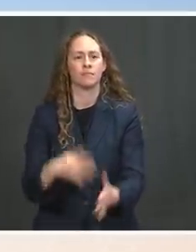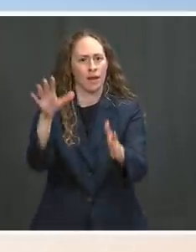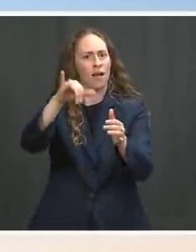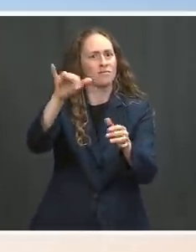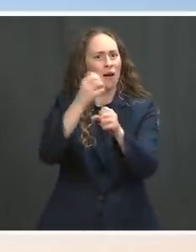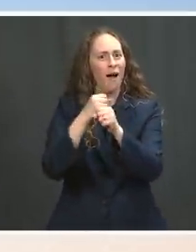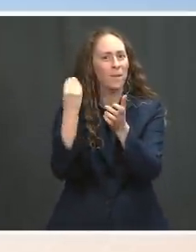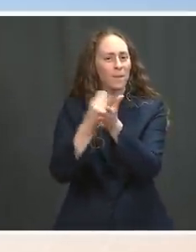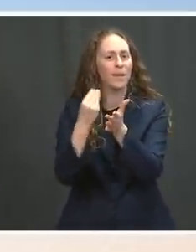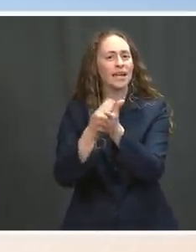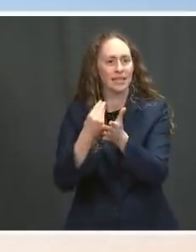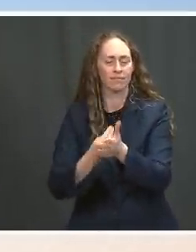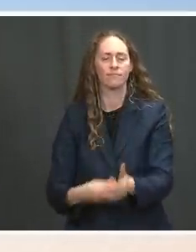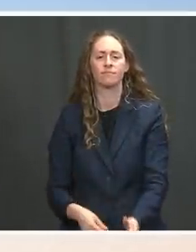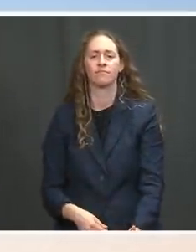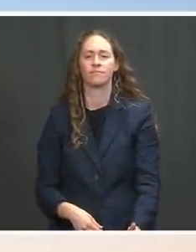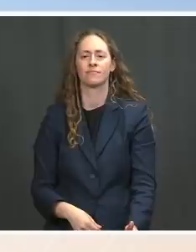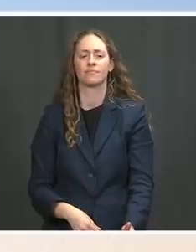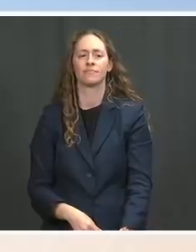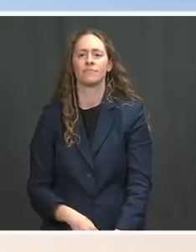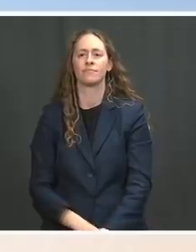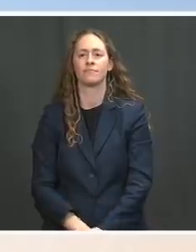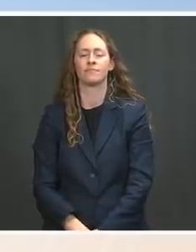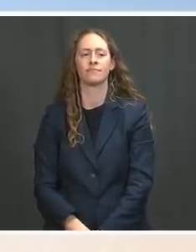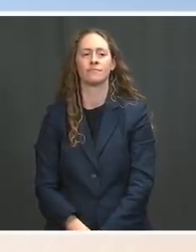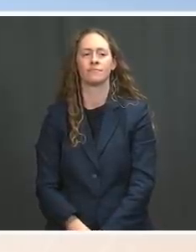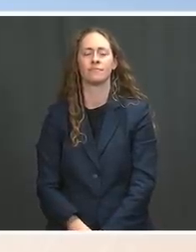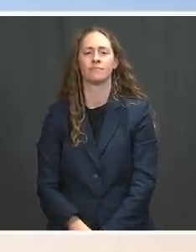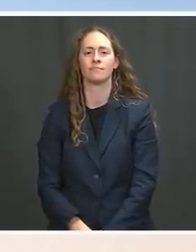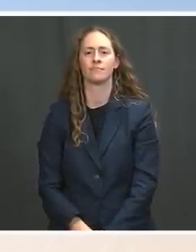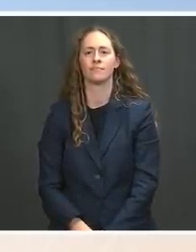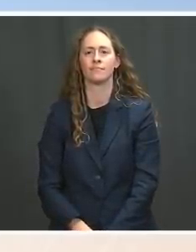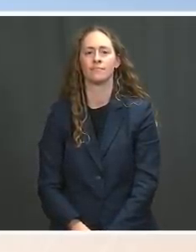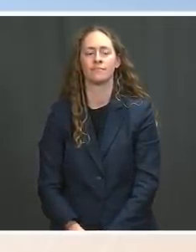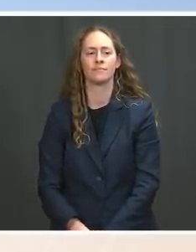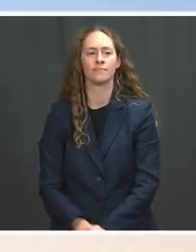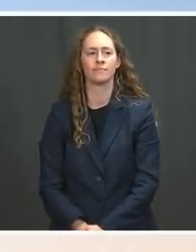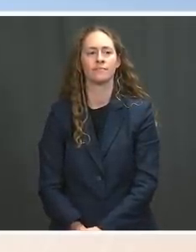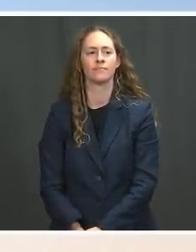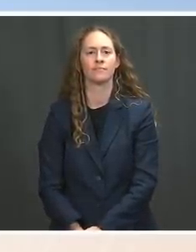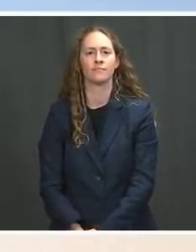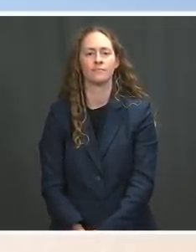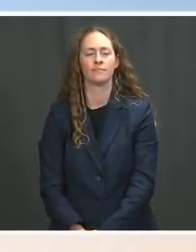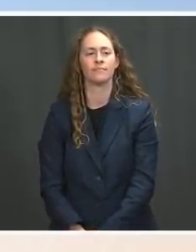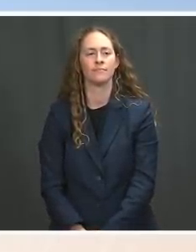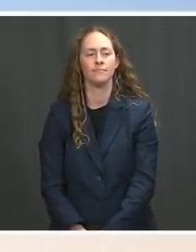$5 billion of these funds for applicants with annual pre-pandemic gross receipts of not more than $500,000.